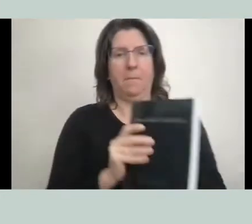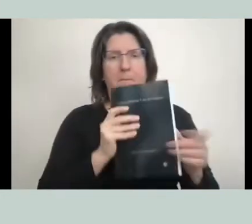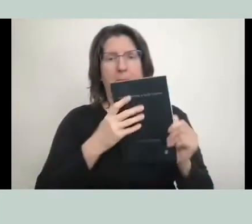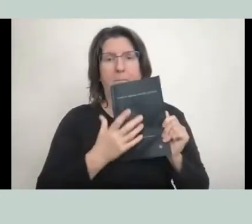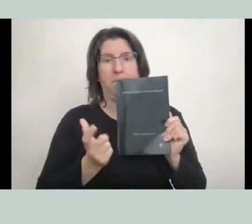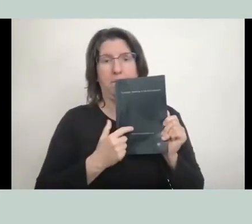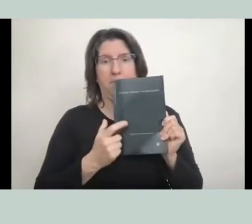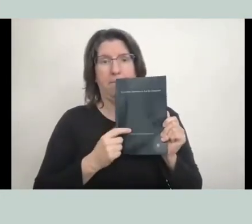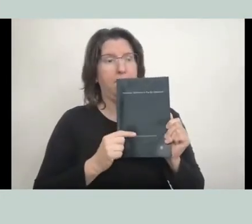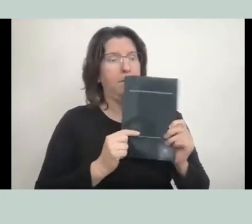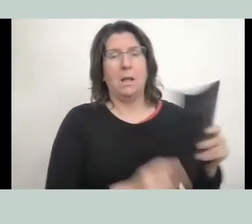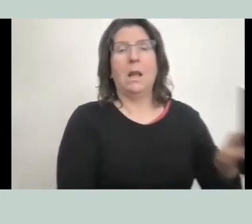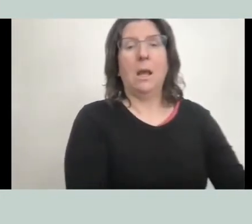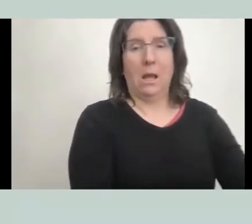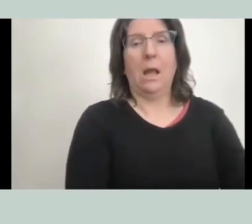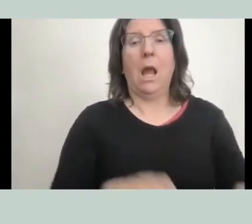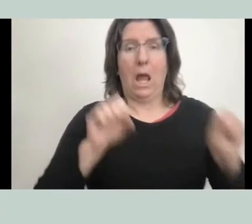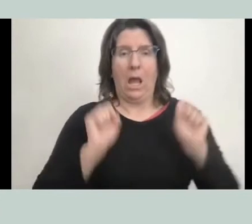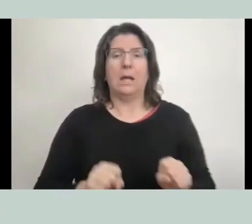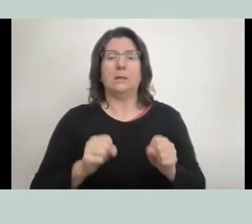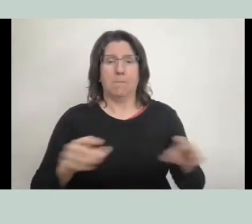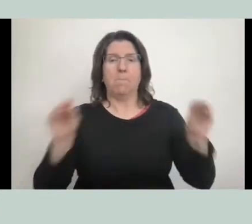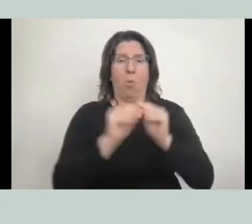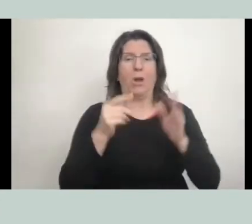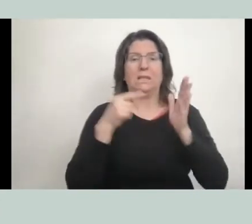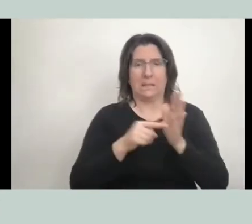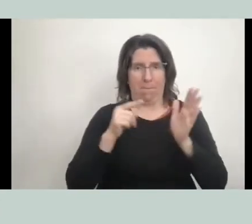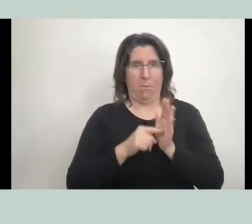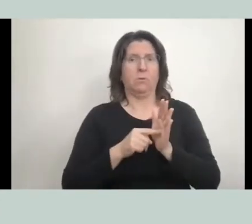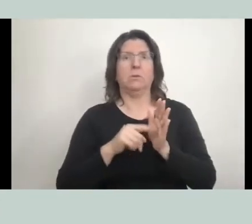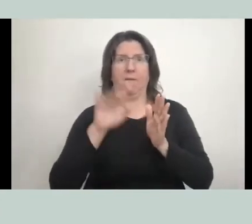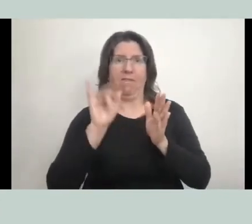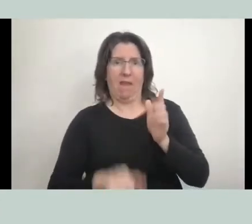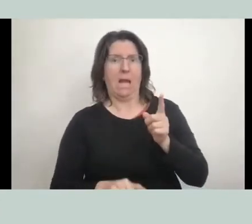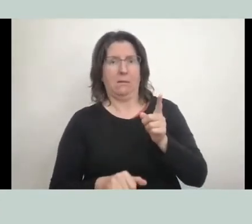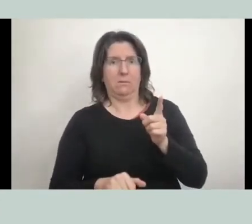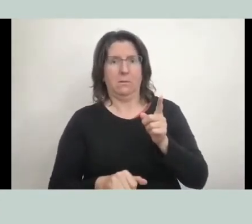I took these exercises from the "Functional Grammar in the ESL Classroom" book.